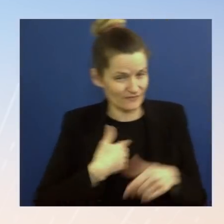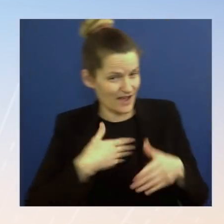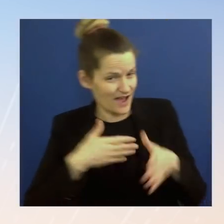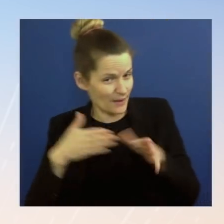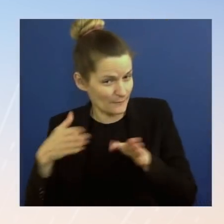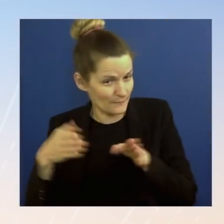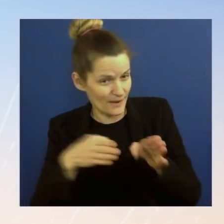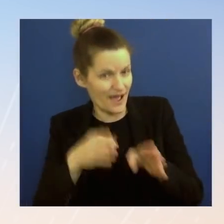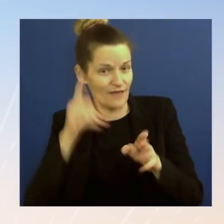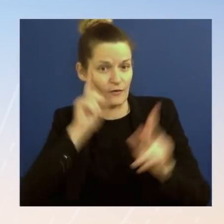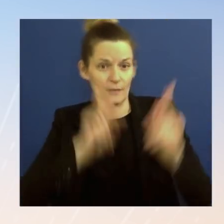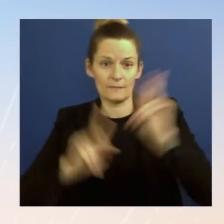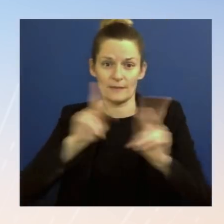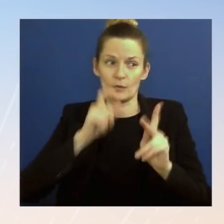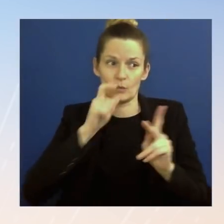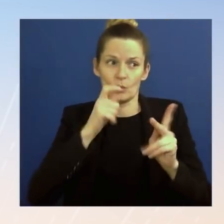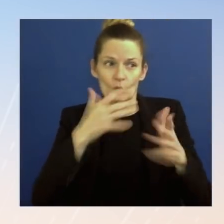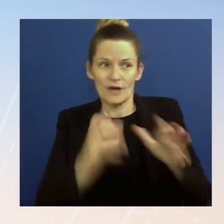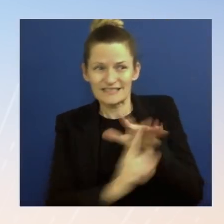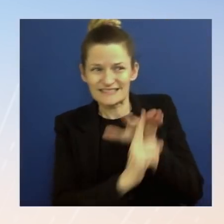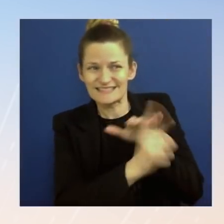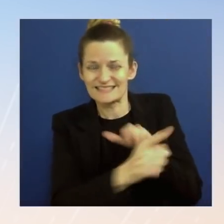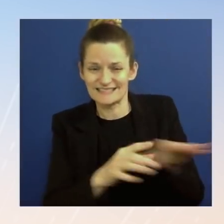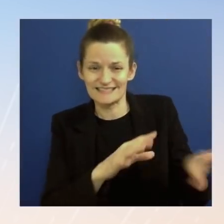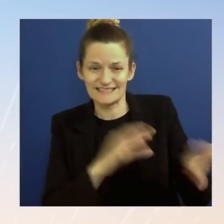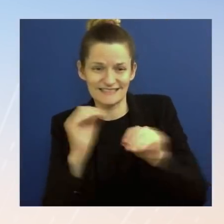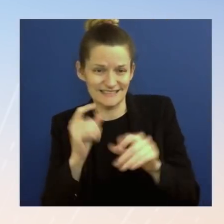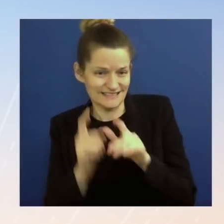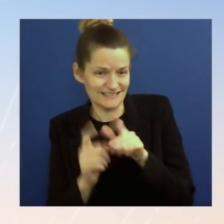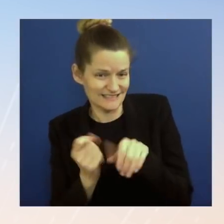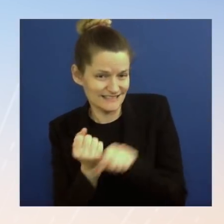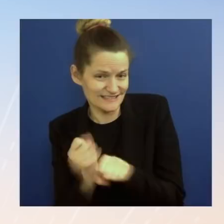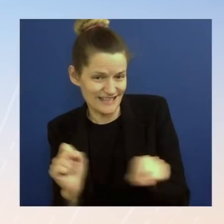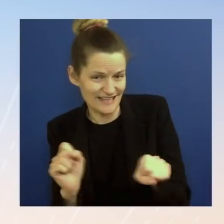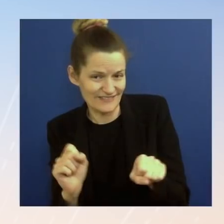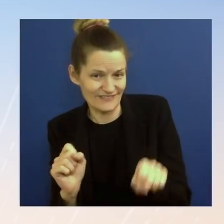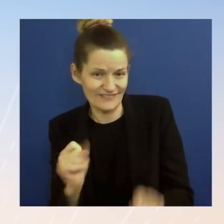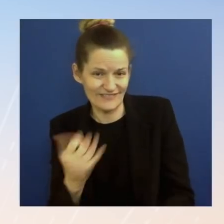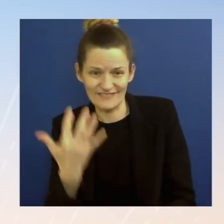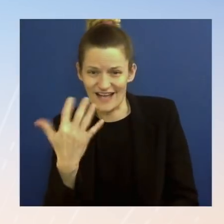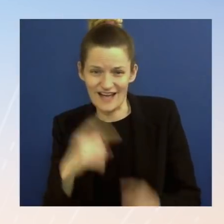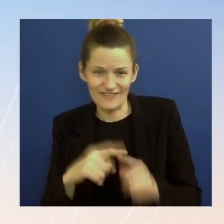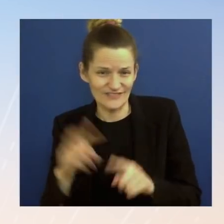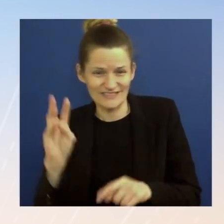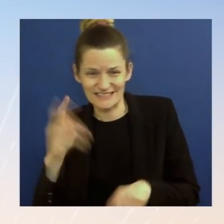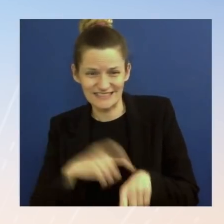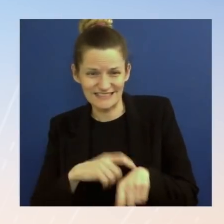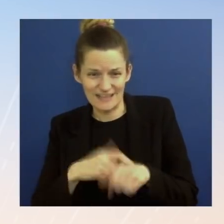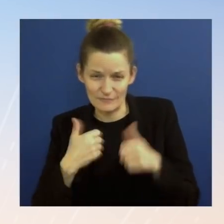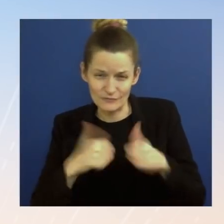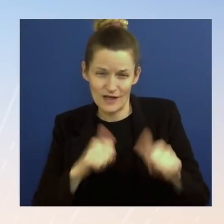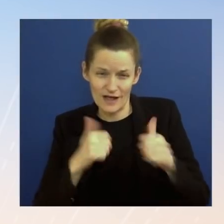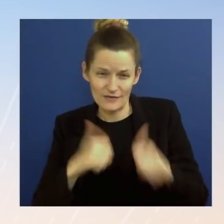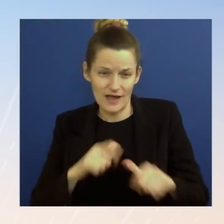that those -- that has not been abided by. So that is where we are keeping our eye and focus. Go ahead, Kelly.